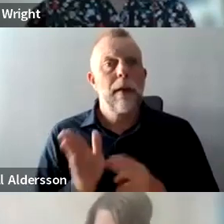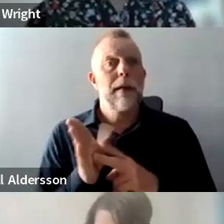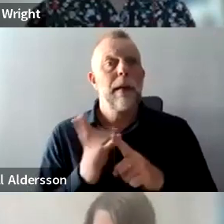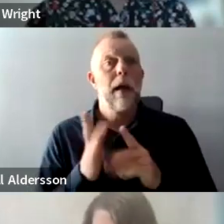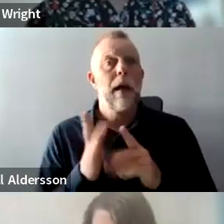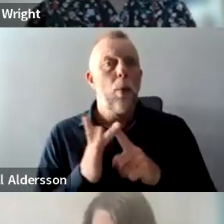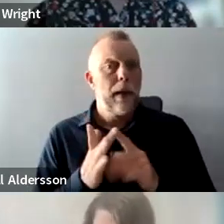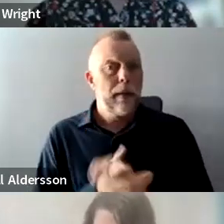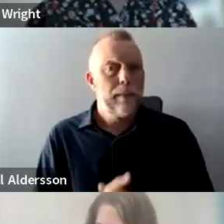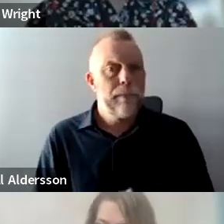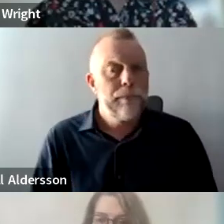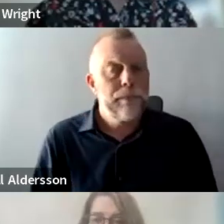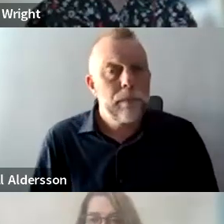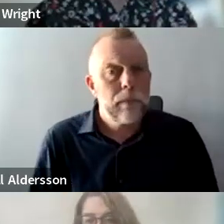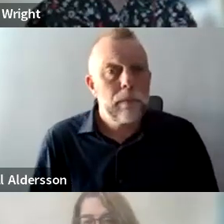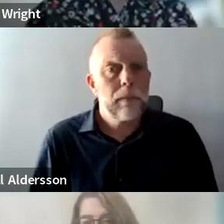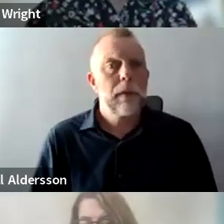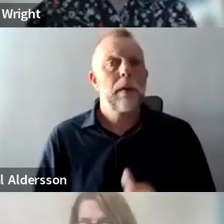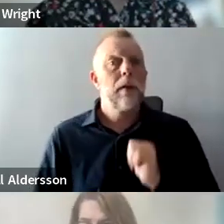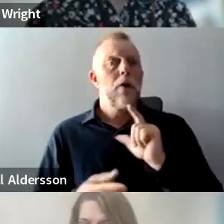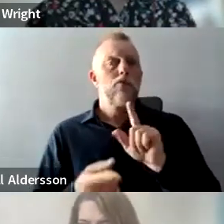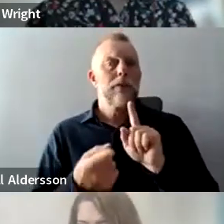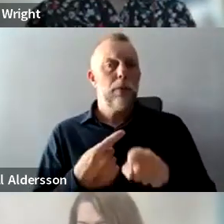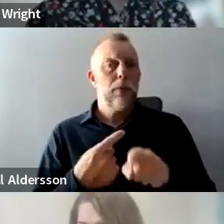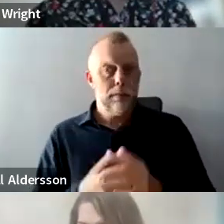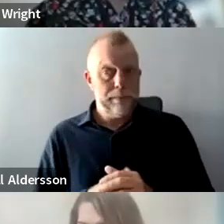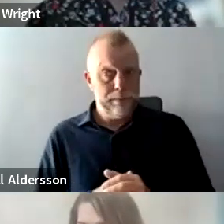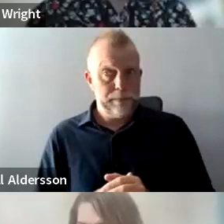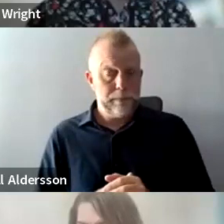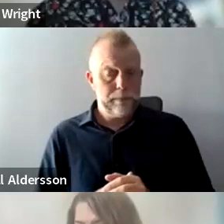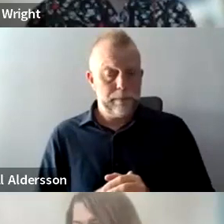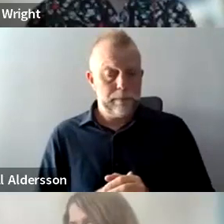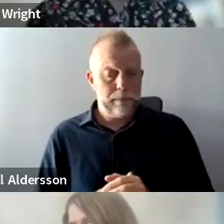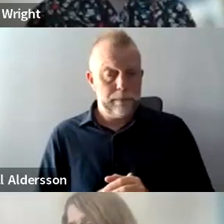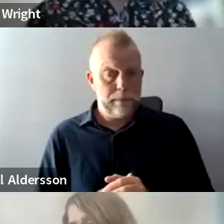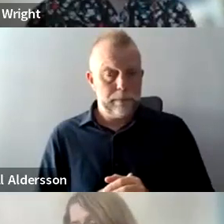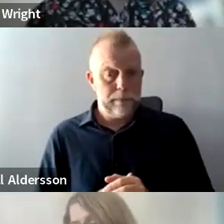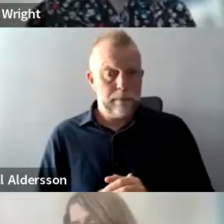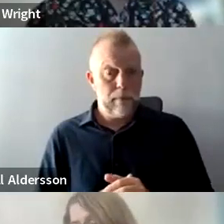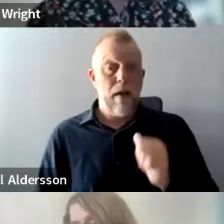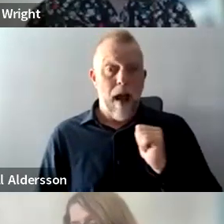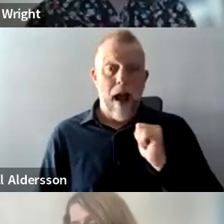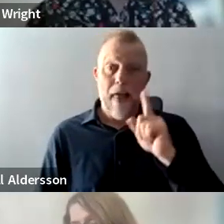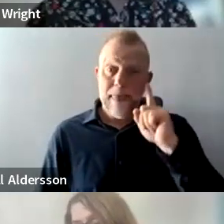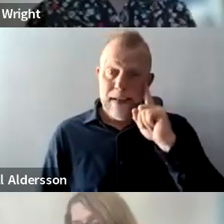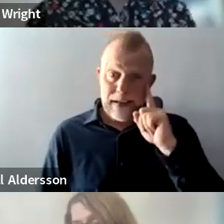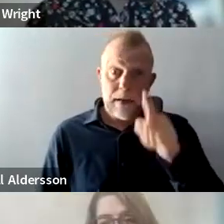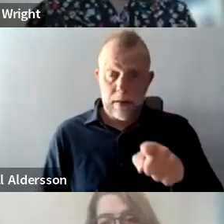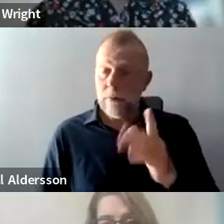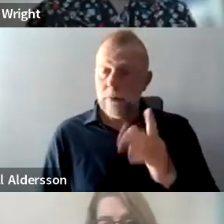Yeah, I replied there. I think that is really useful.